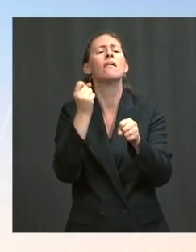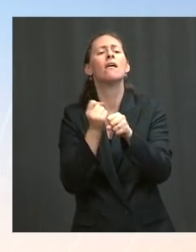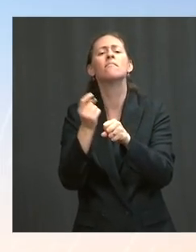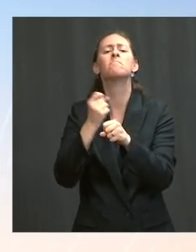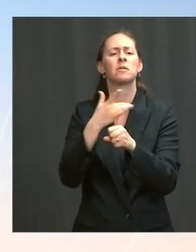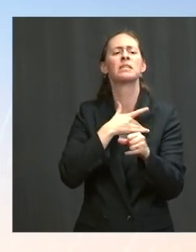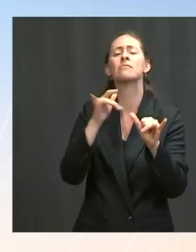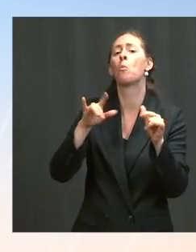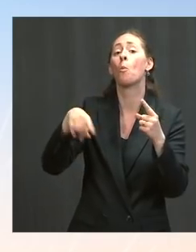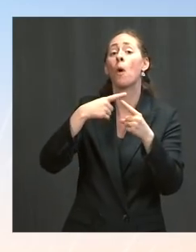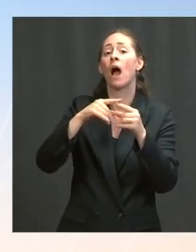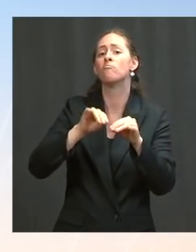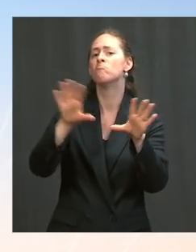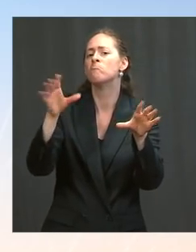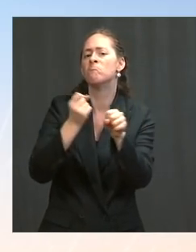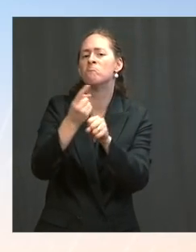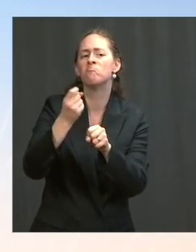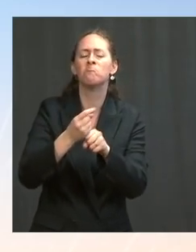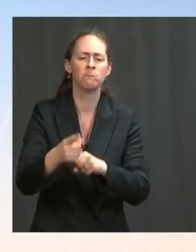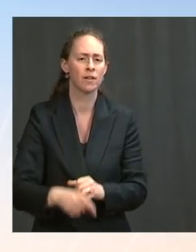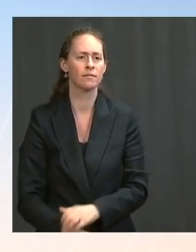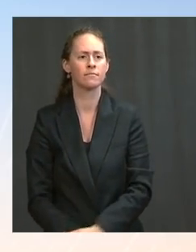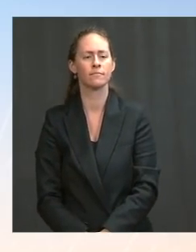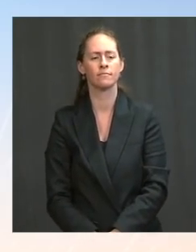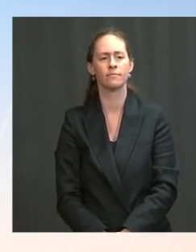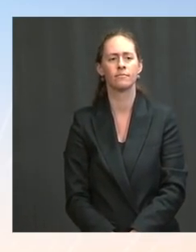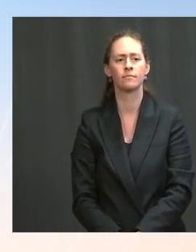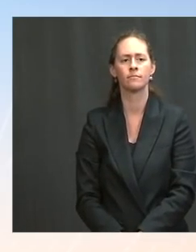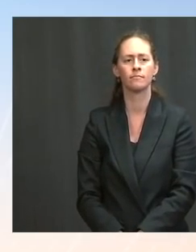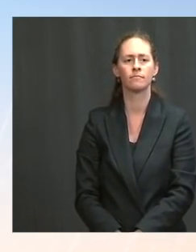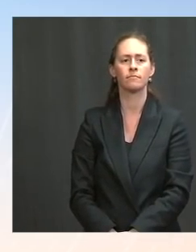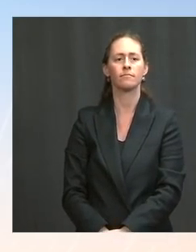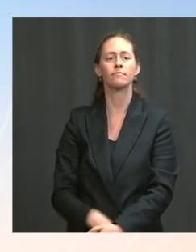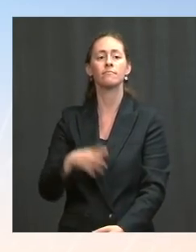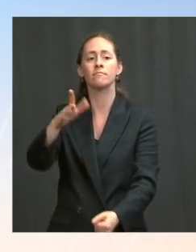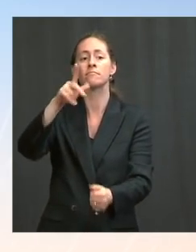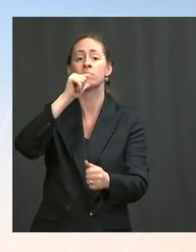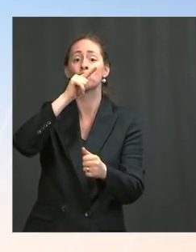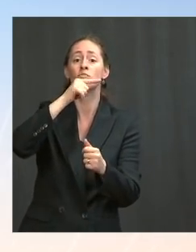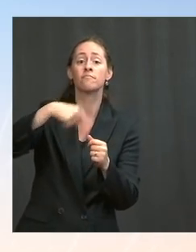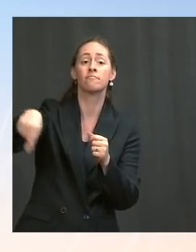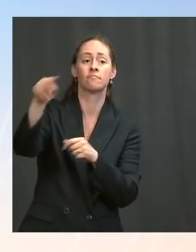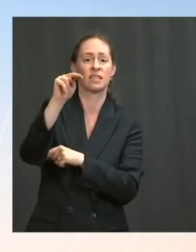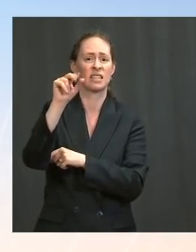certainly supports the decision by the Speaker to create the select committee or to launch --